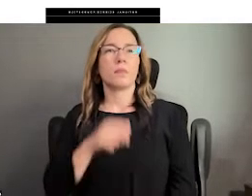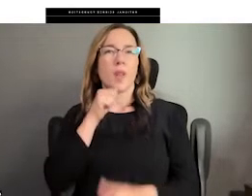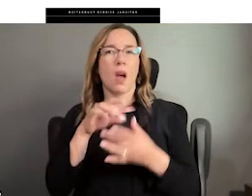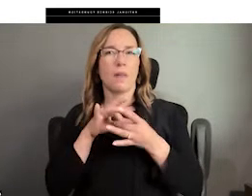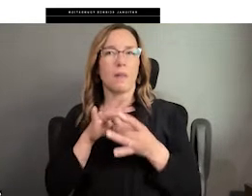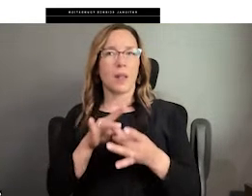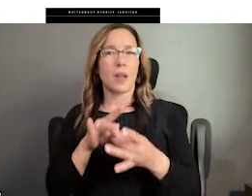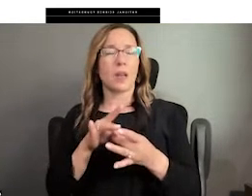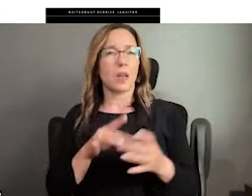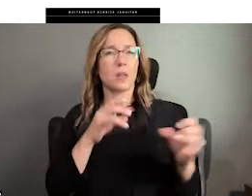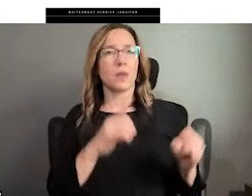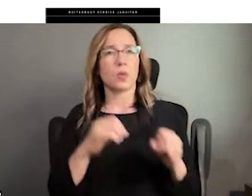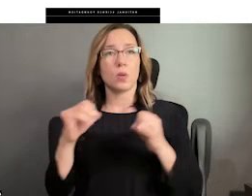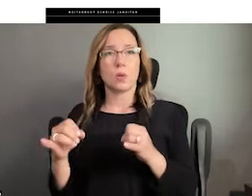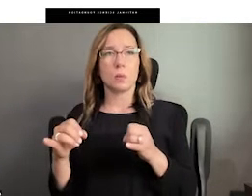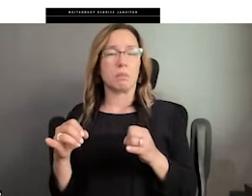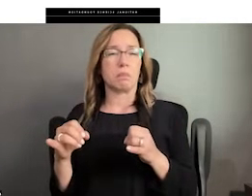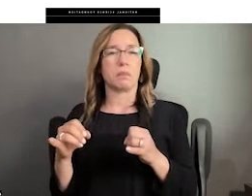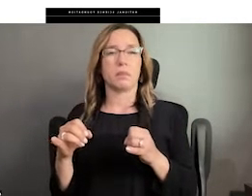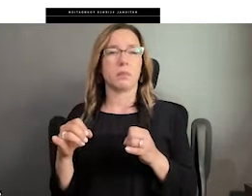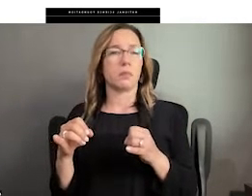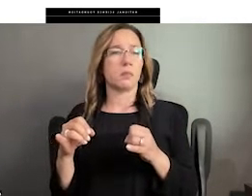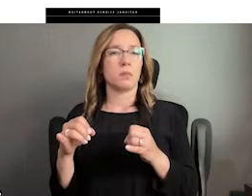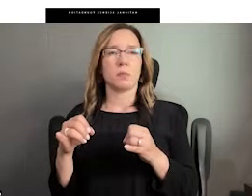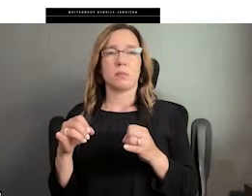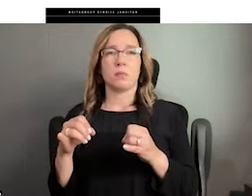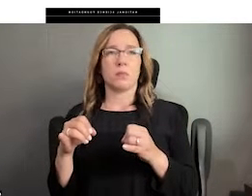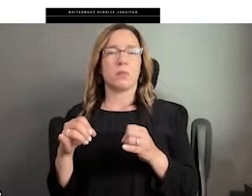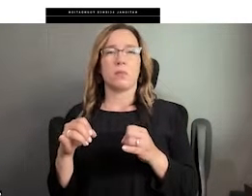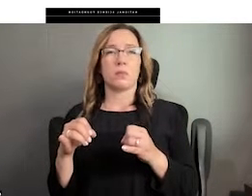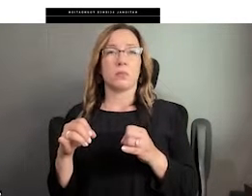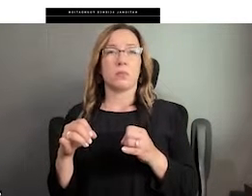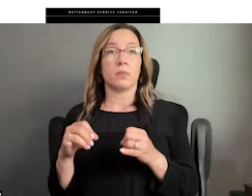There is no way for an individual to meet